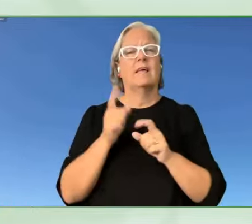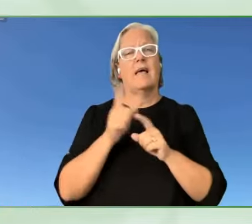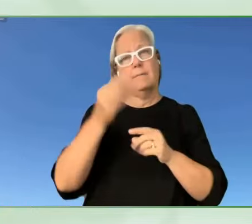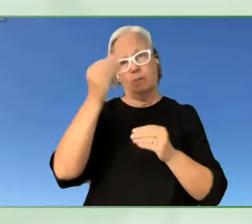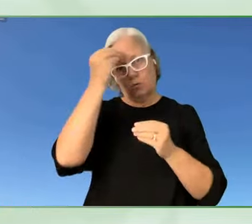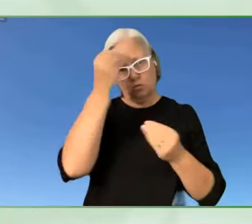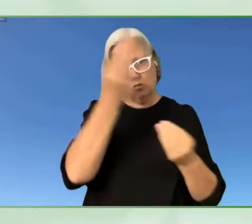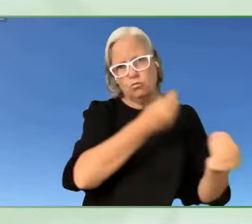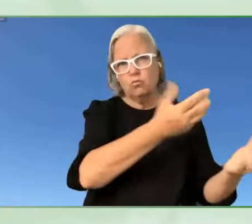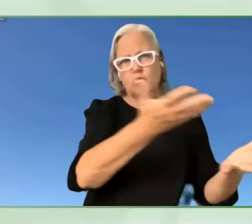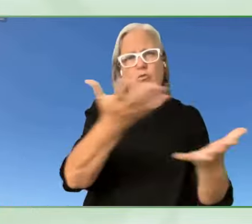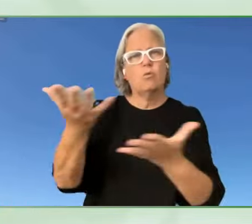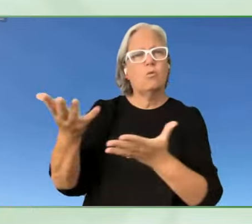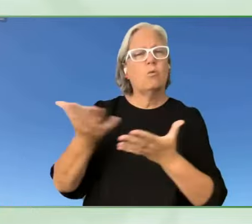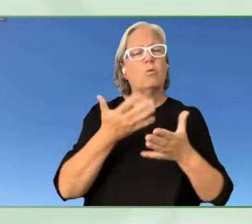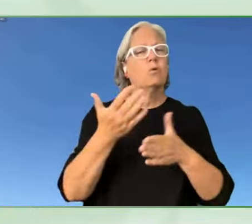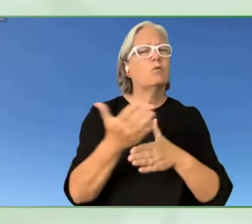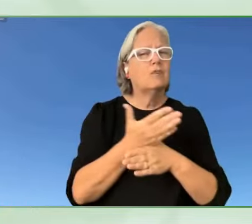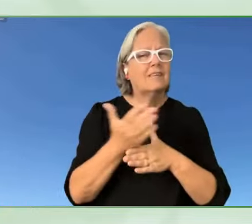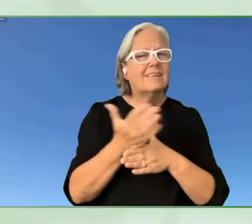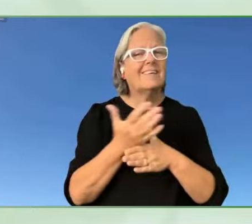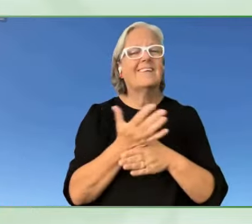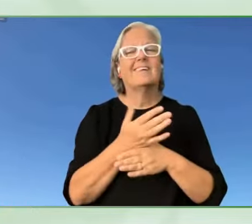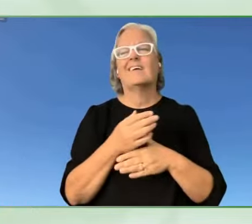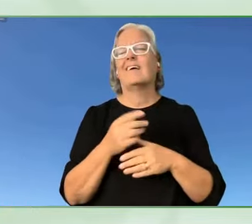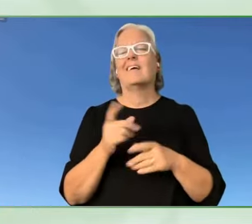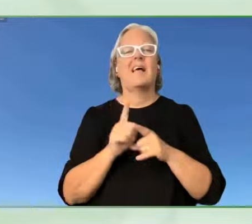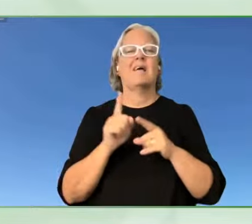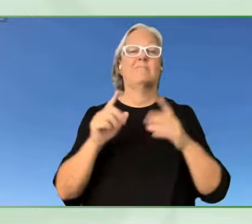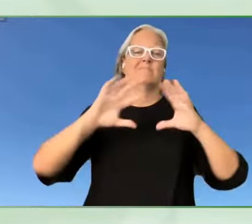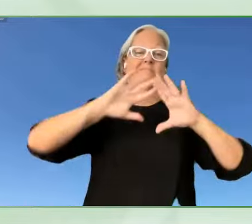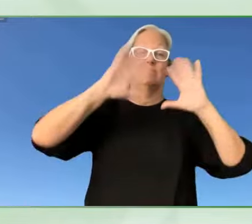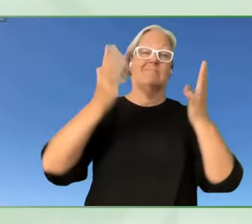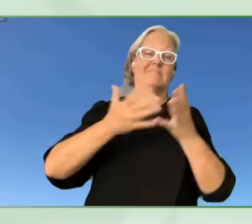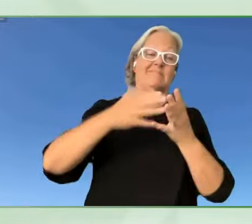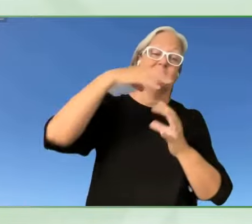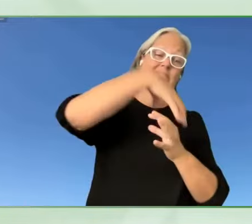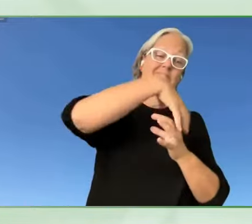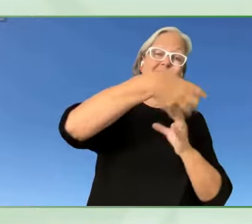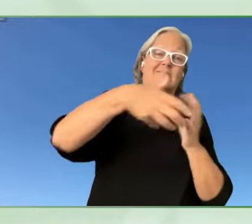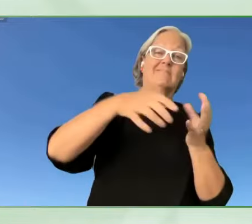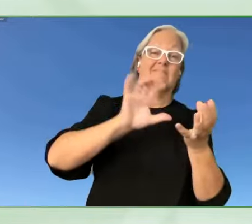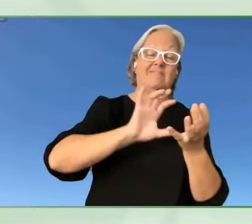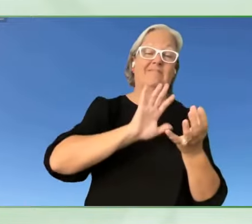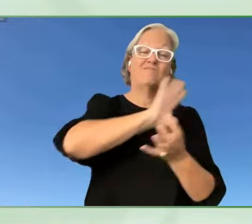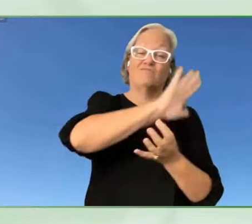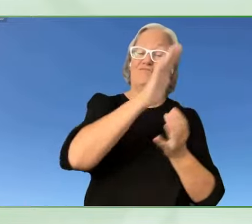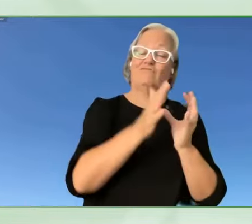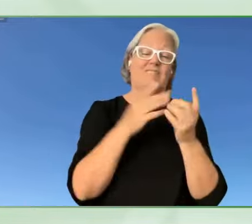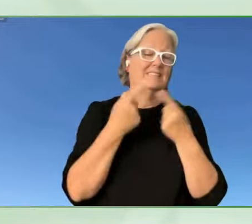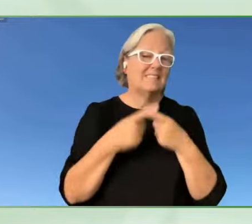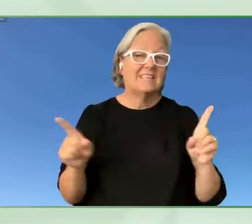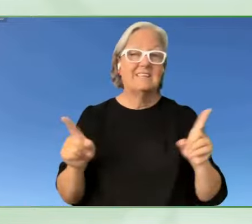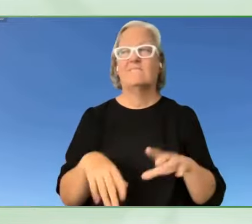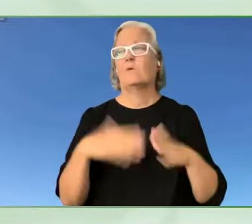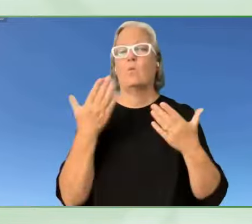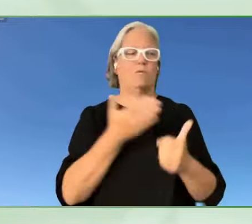I think this issue, it all stems back to the fact of understanding Universal Design as